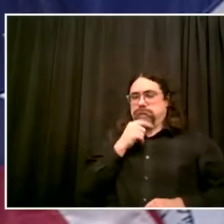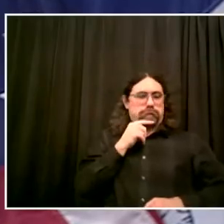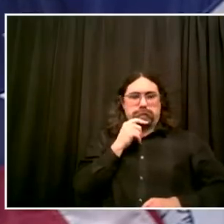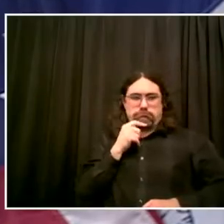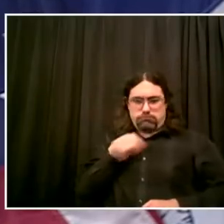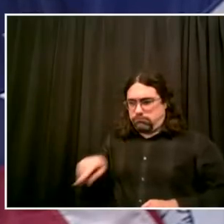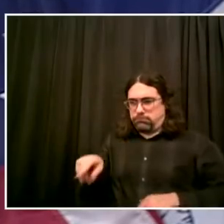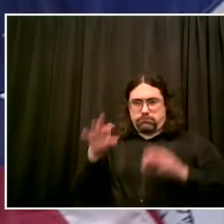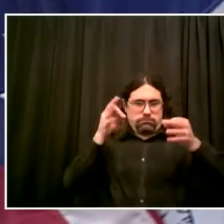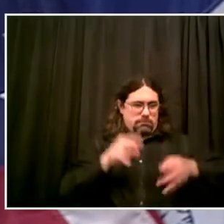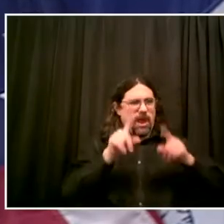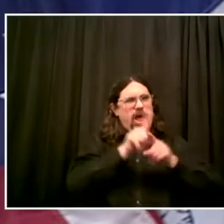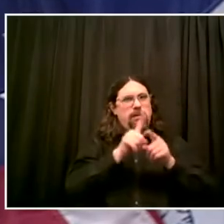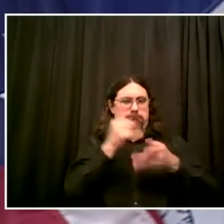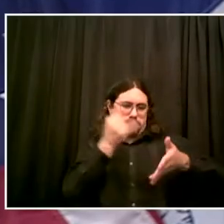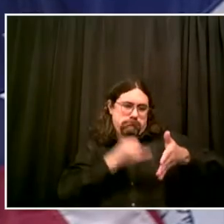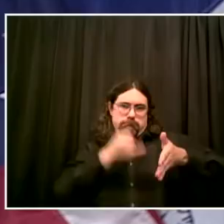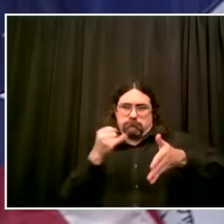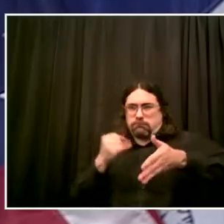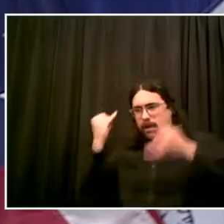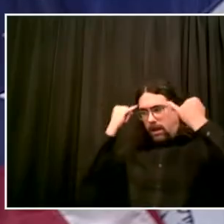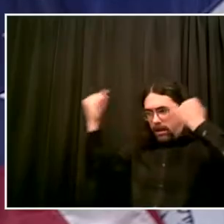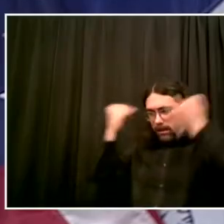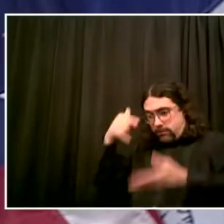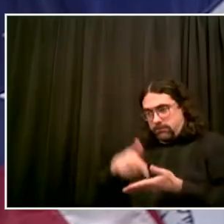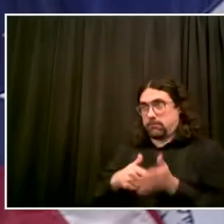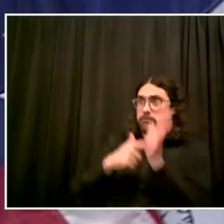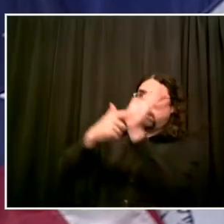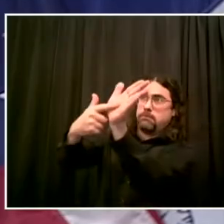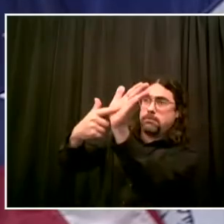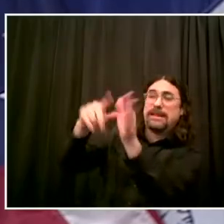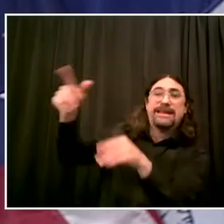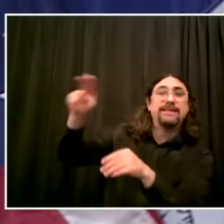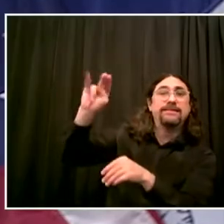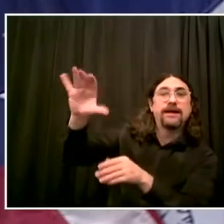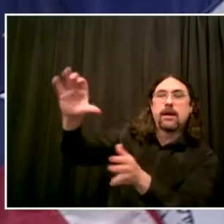I THINK THE CITY COUNCIL SHARES THE SAME VALUE THAT I O.D WE ARE REALLY INTERESTED IN